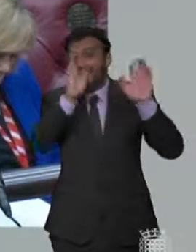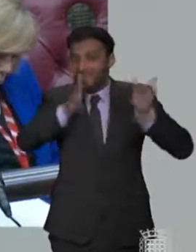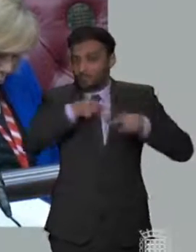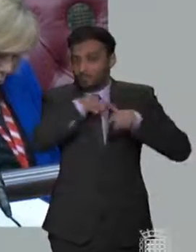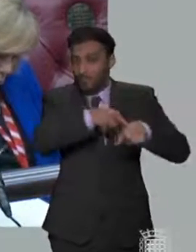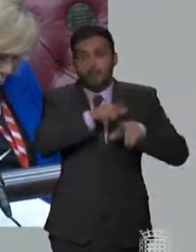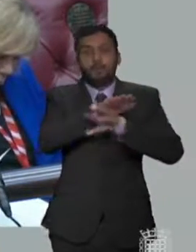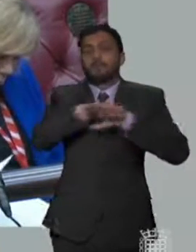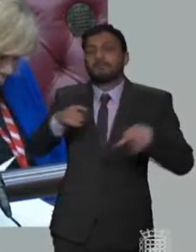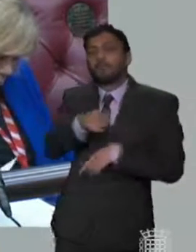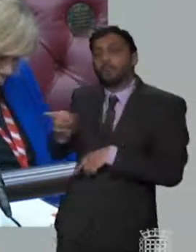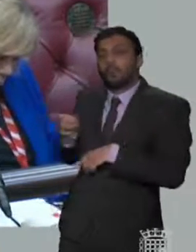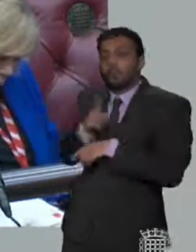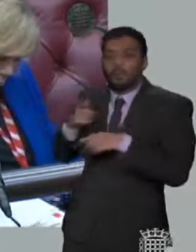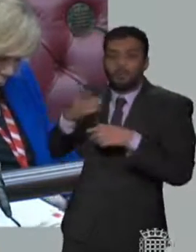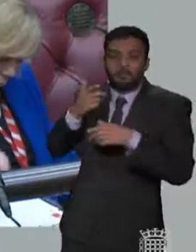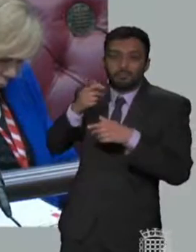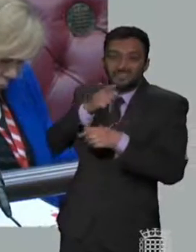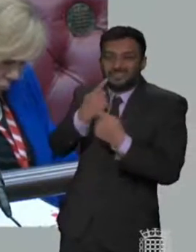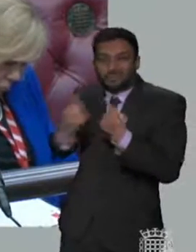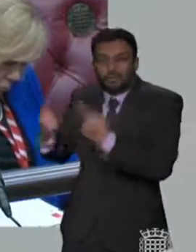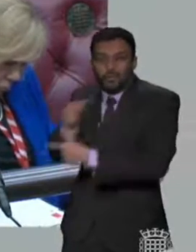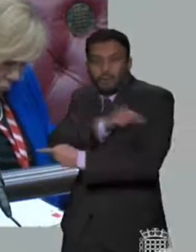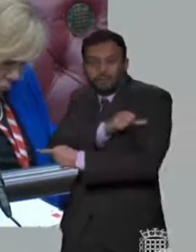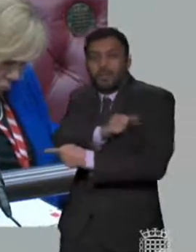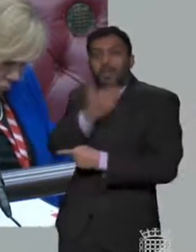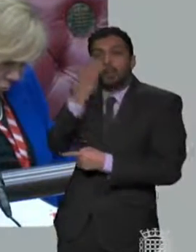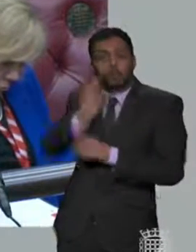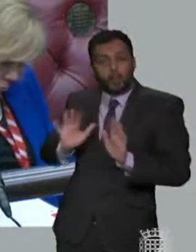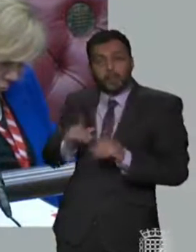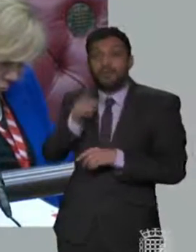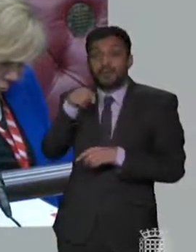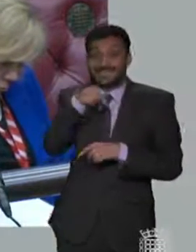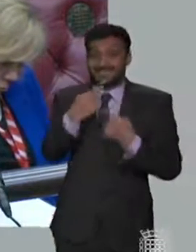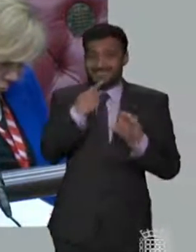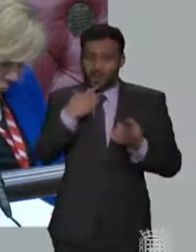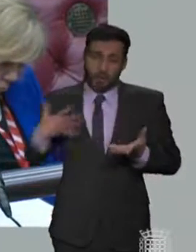reporting will give us a much better understanding of how bsl is being used across government and how